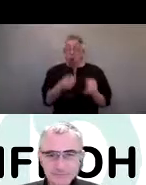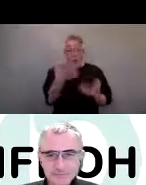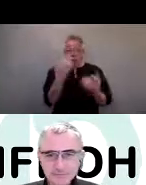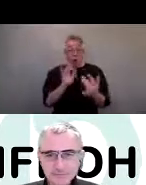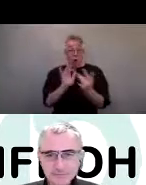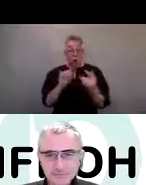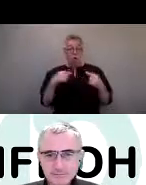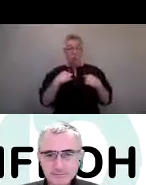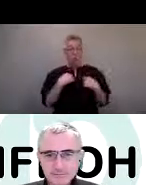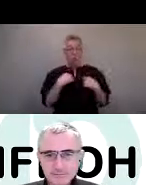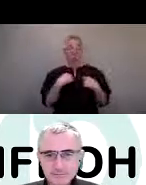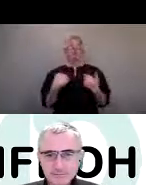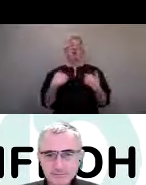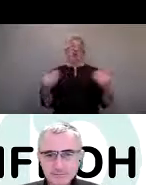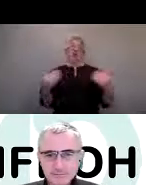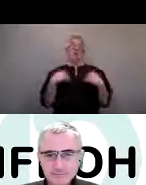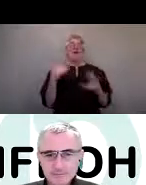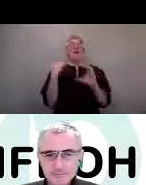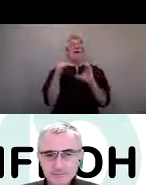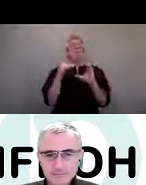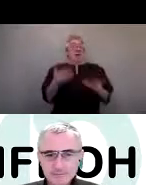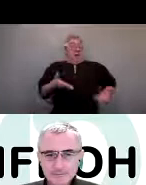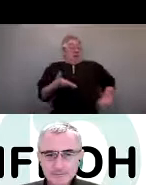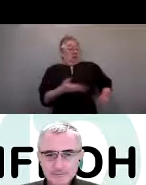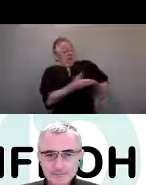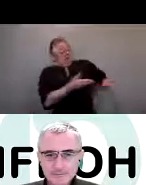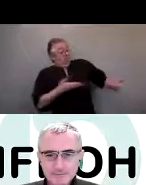the question period. Finally, if you would like to